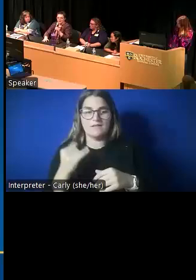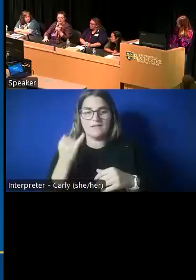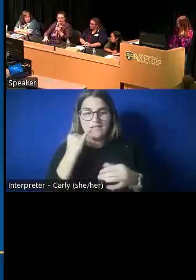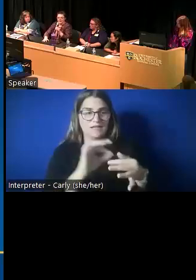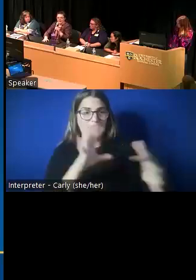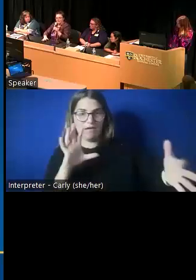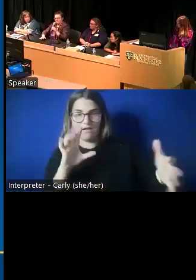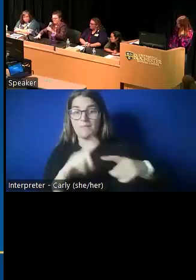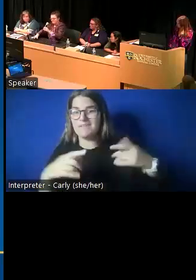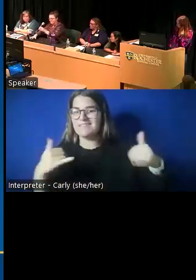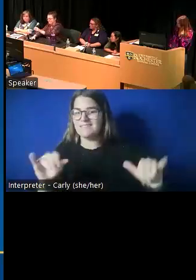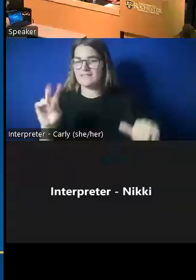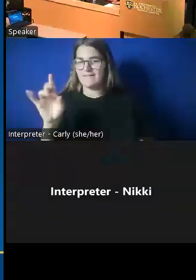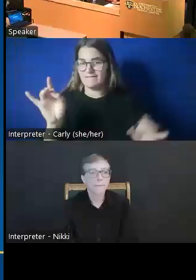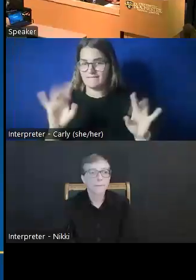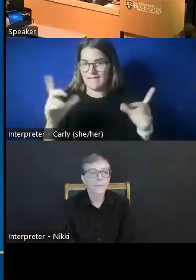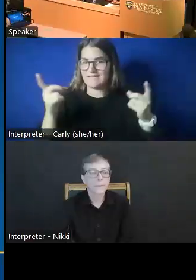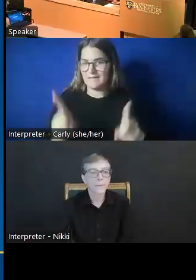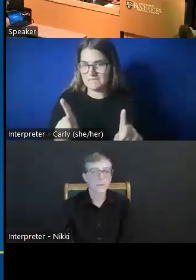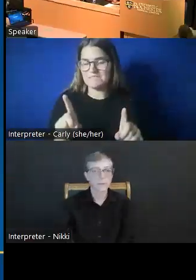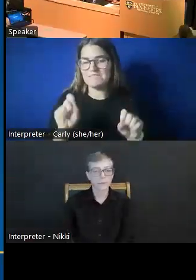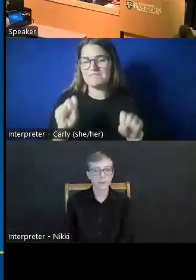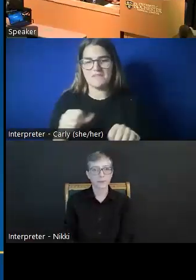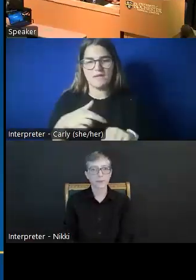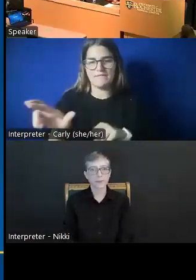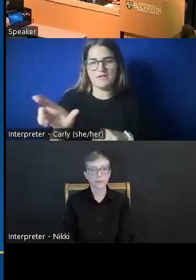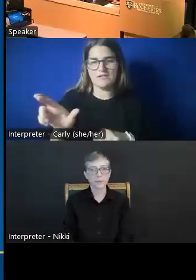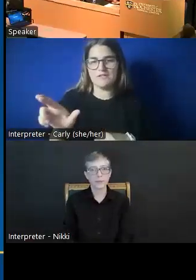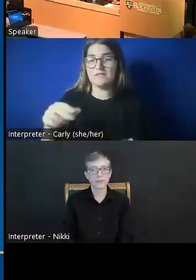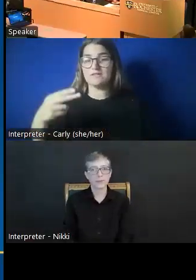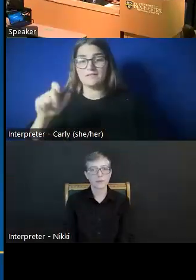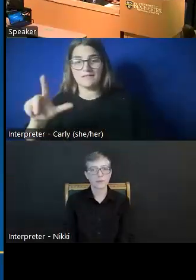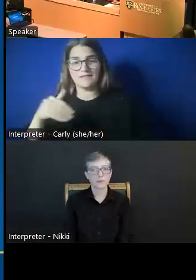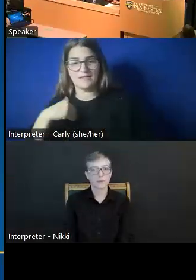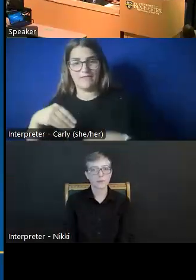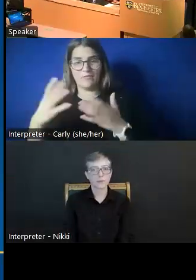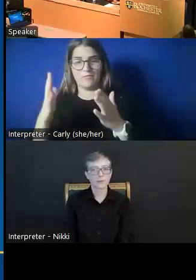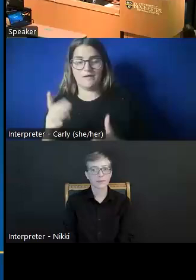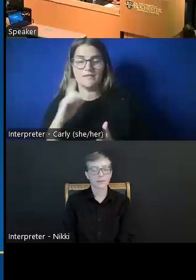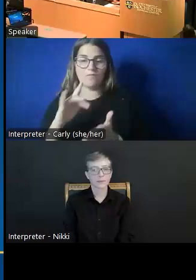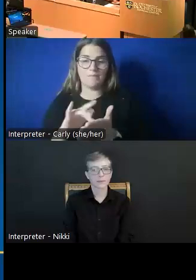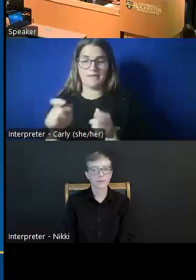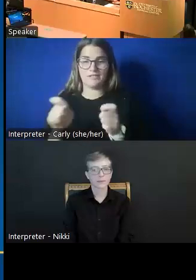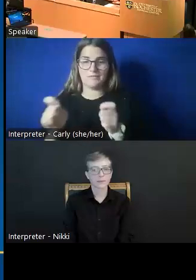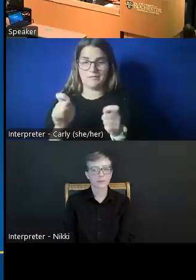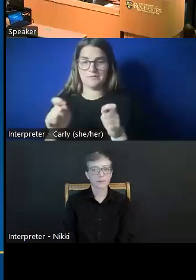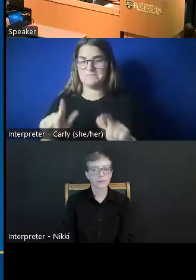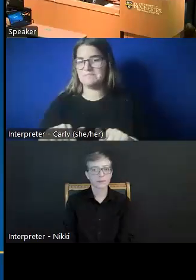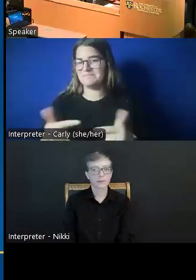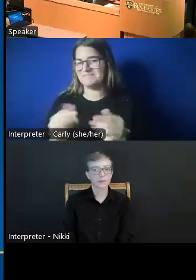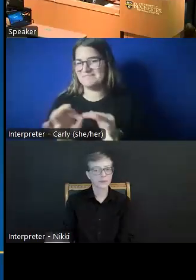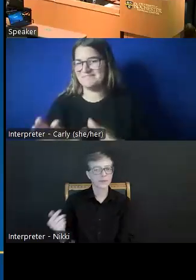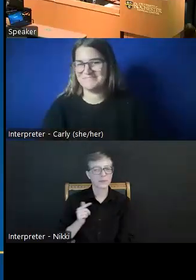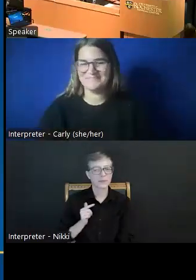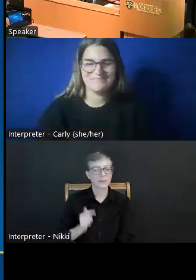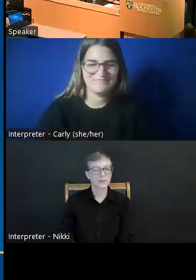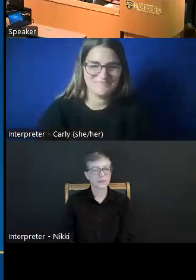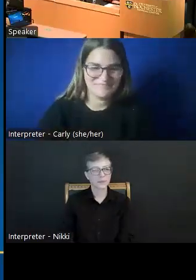occurring does heel have a provider for medication management